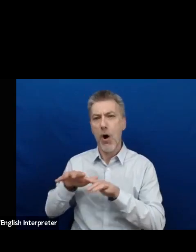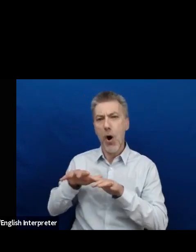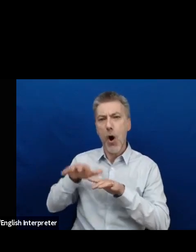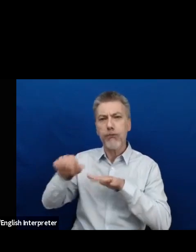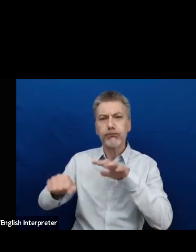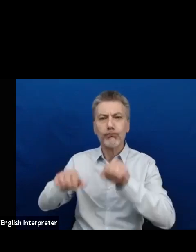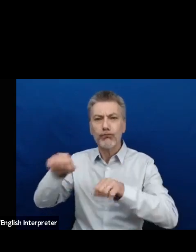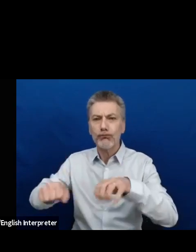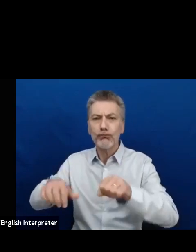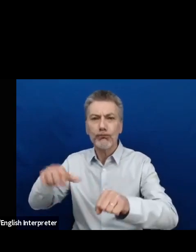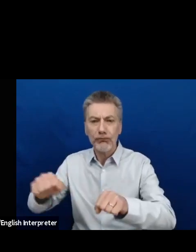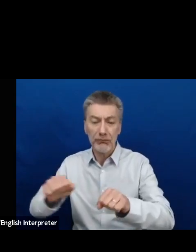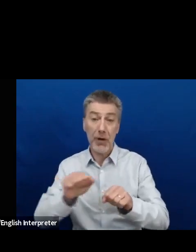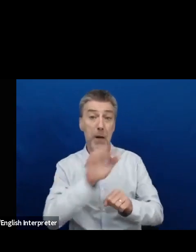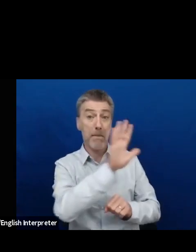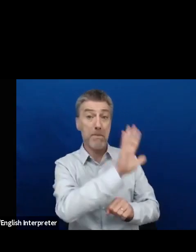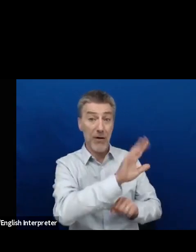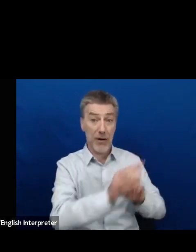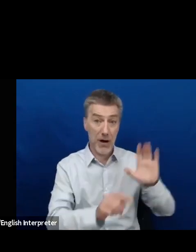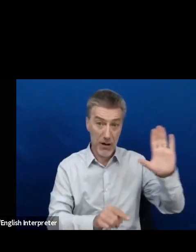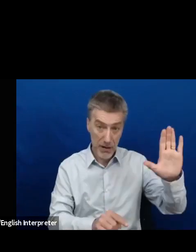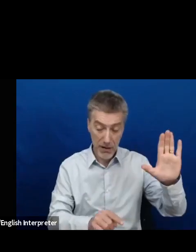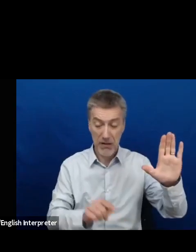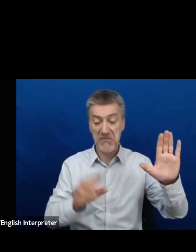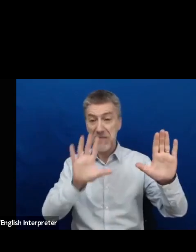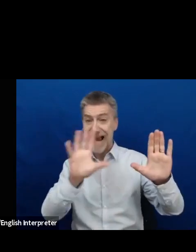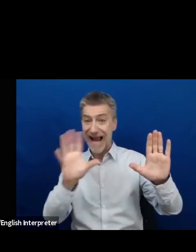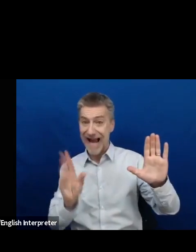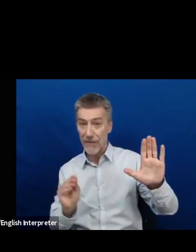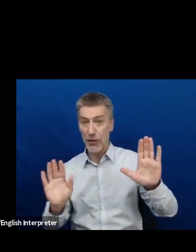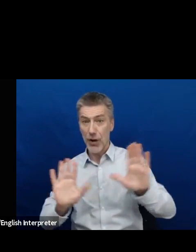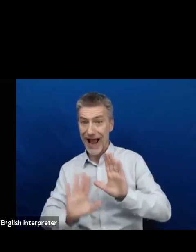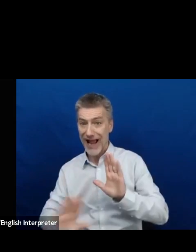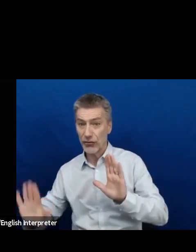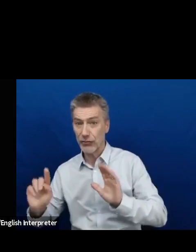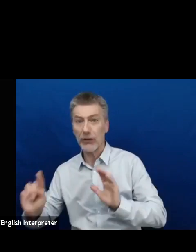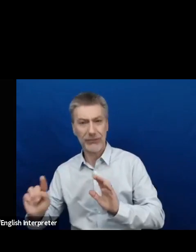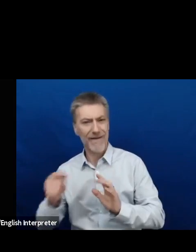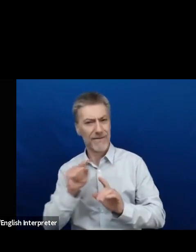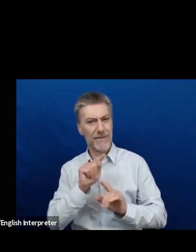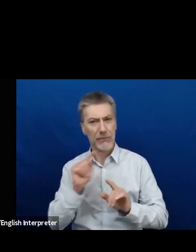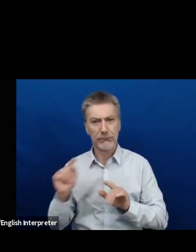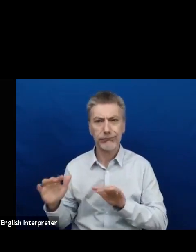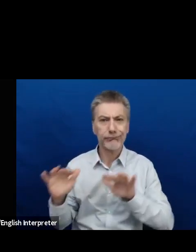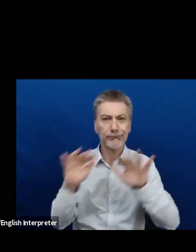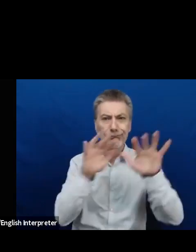a period of colonial expansion that saw some Europe ults you're pean